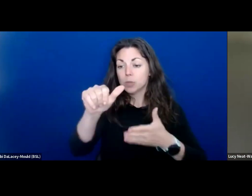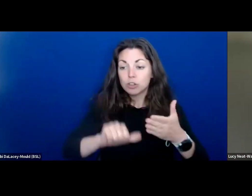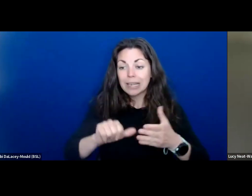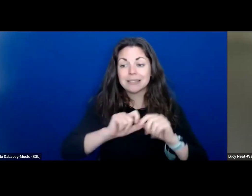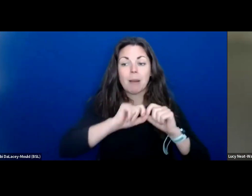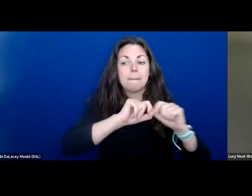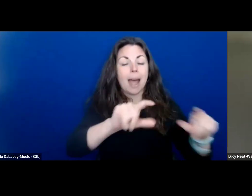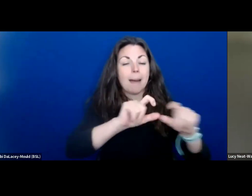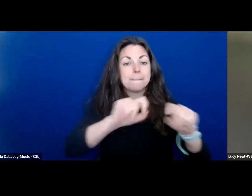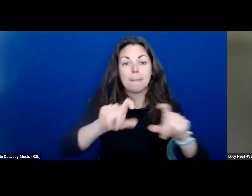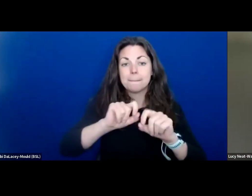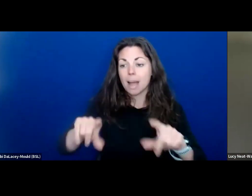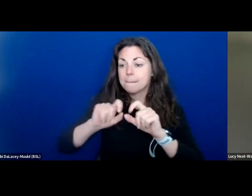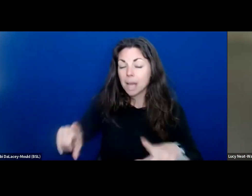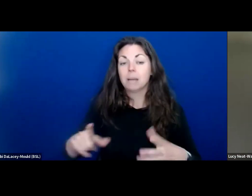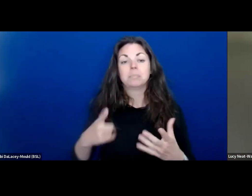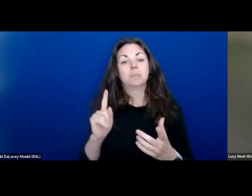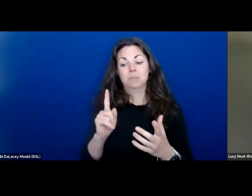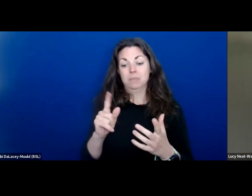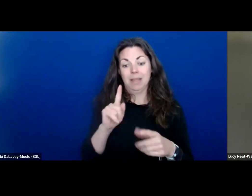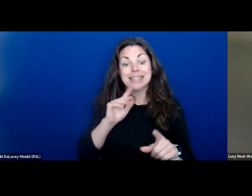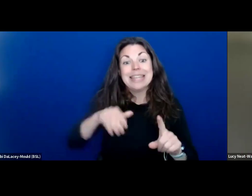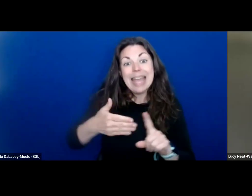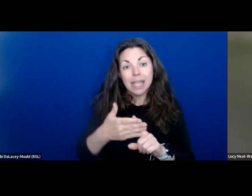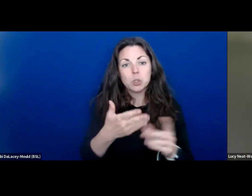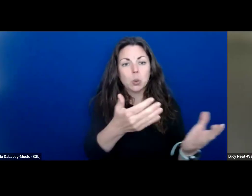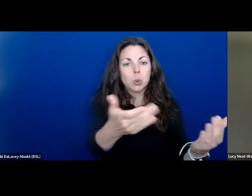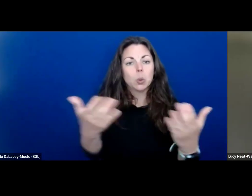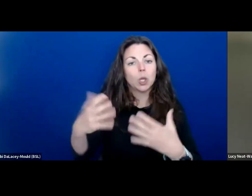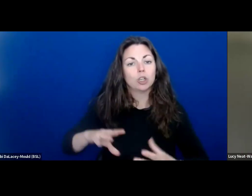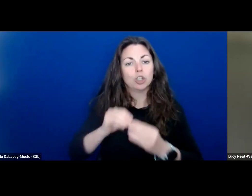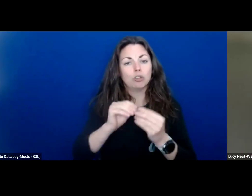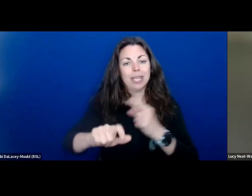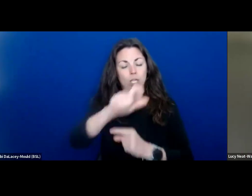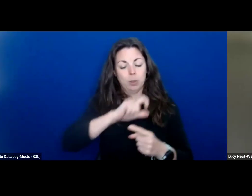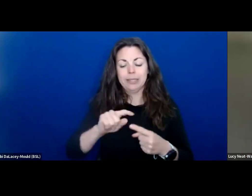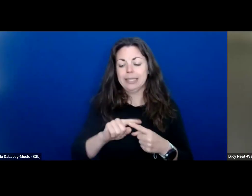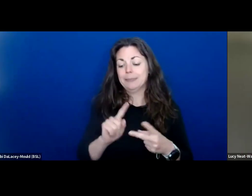and to build the community that way. I guess it's also as well through events and